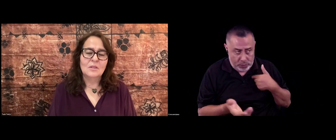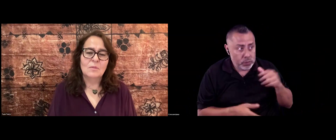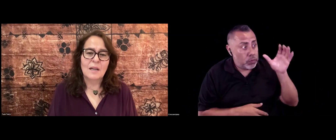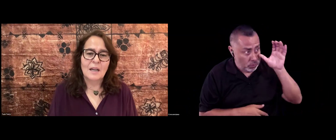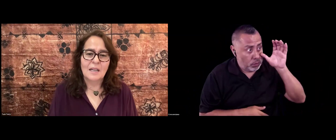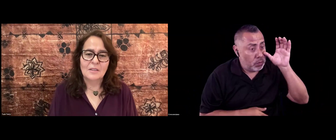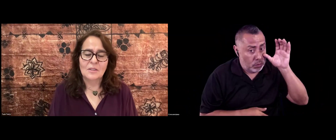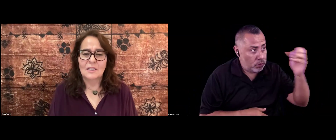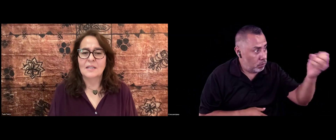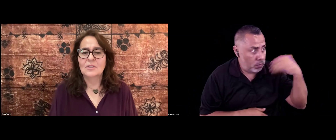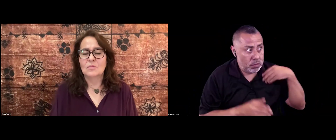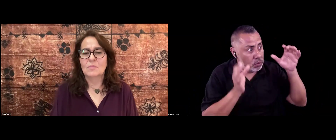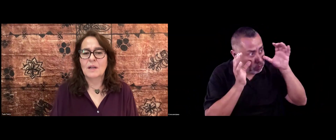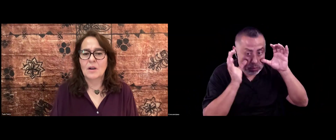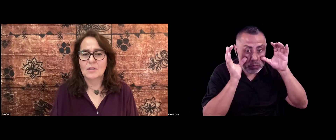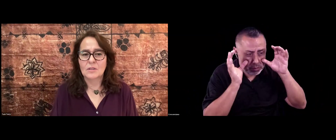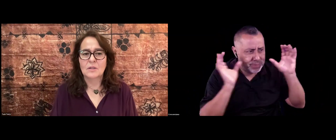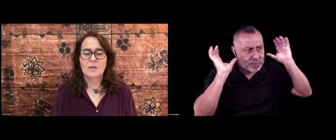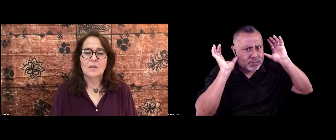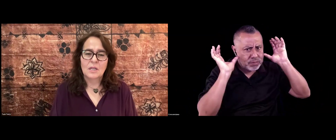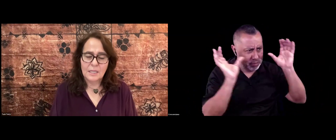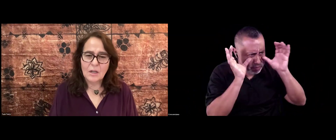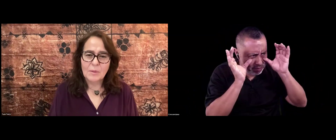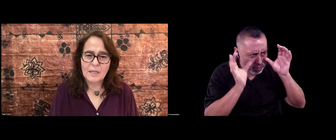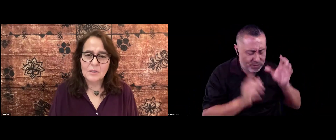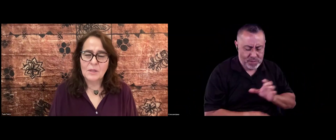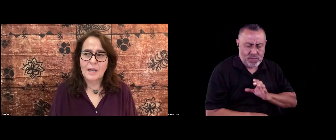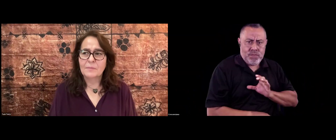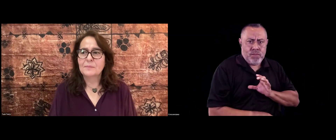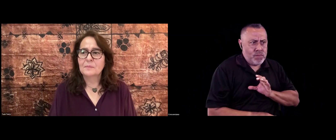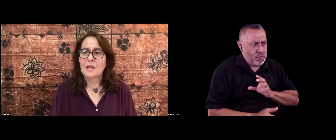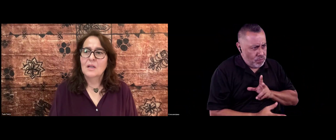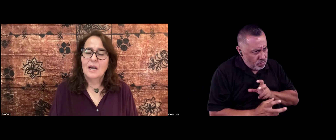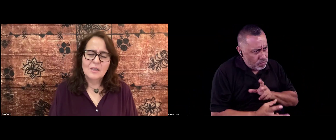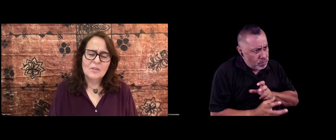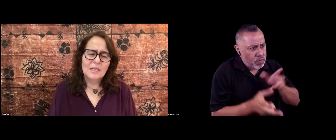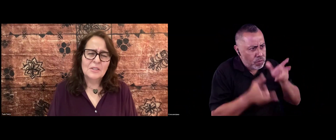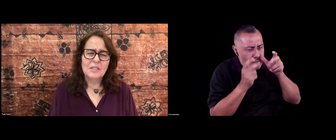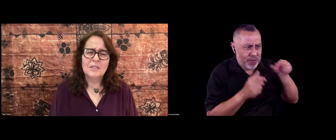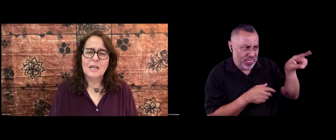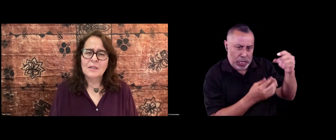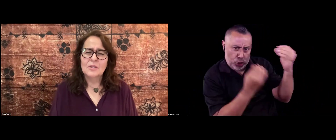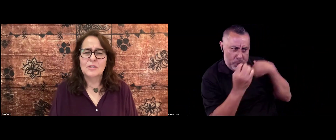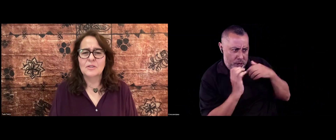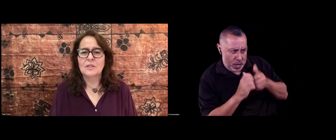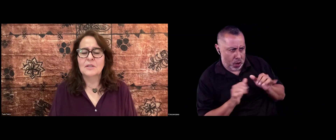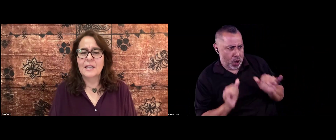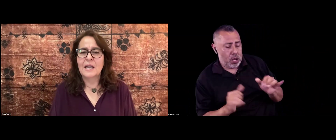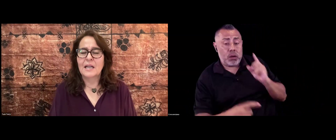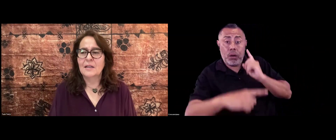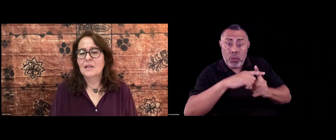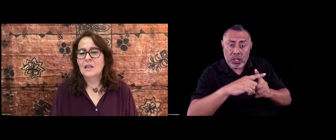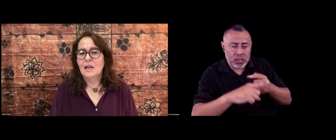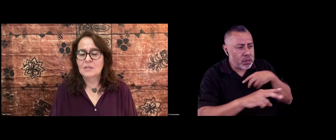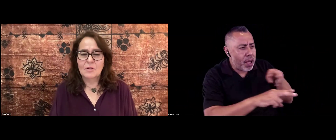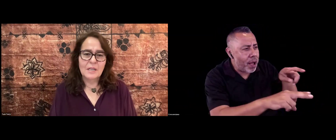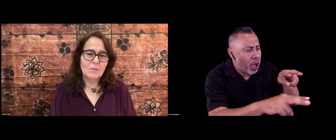I listened with my eyes and I listened with my heart. And they taught me how to do that. I also got to see the challenges they had.